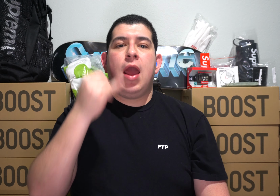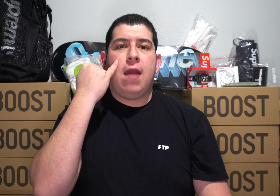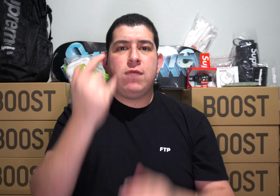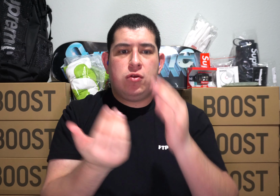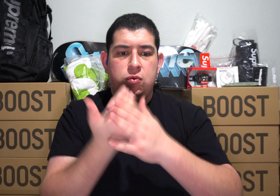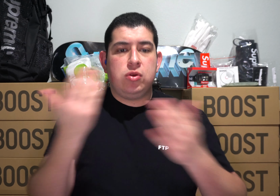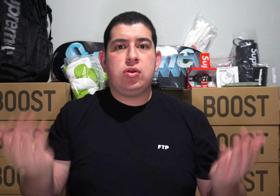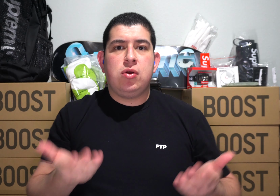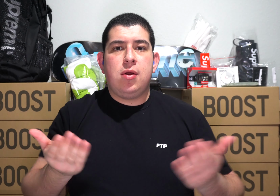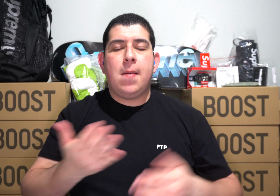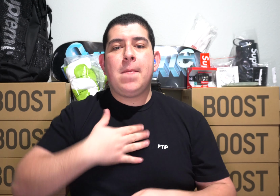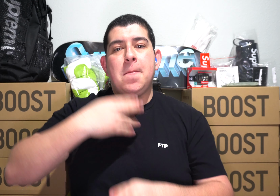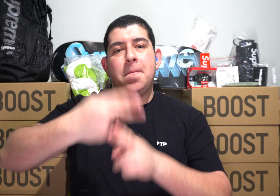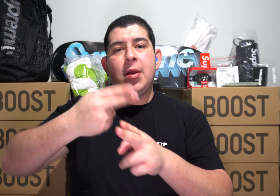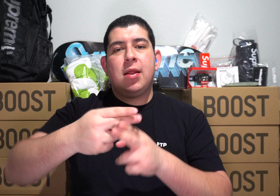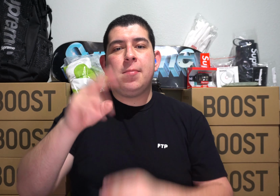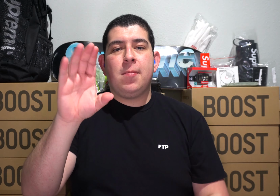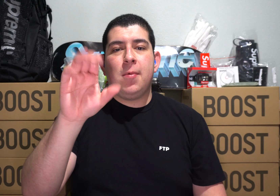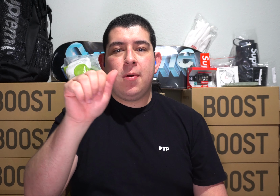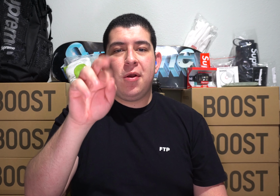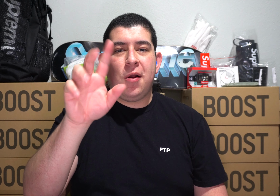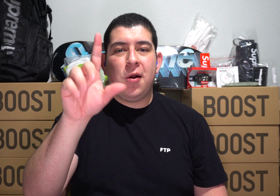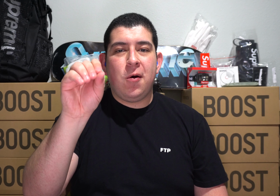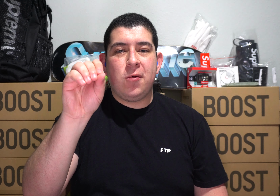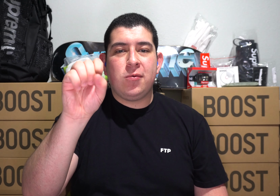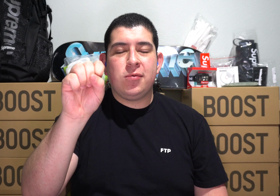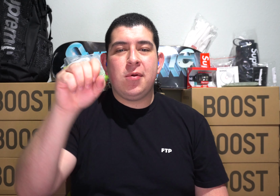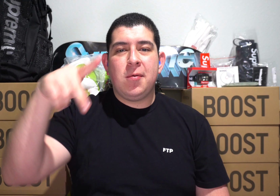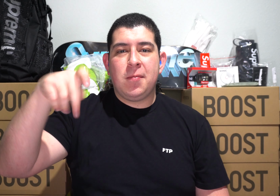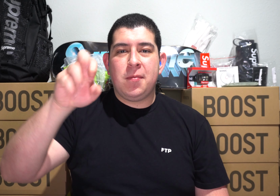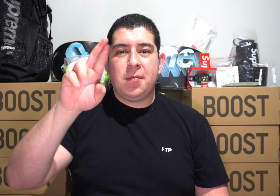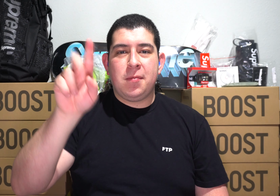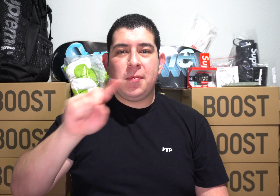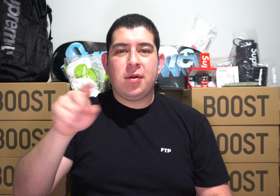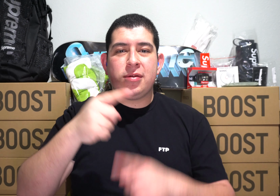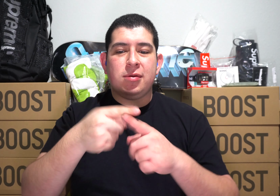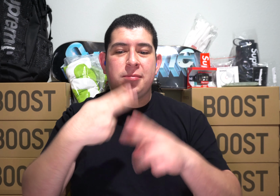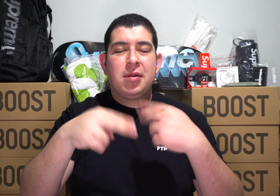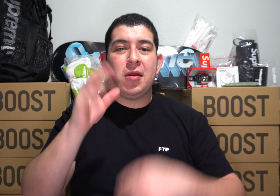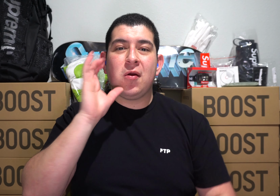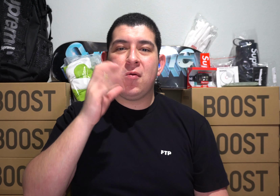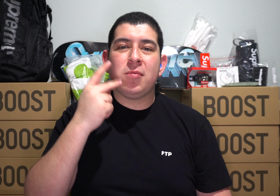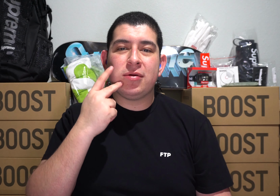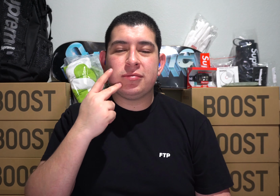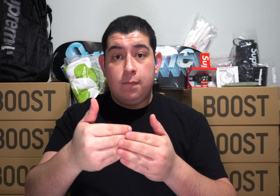If you are new to here, my name is Carlos Perez (sign name)